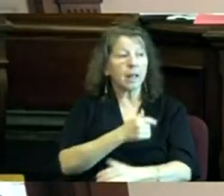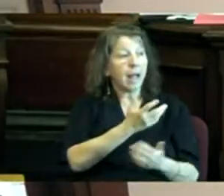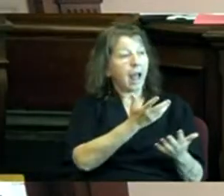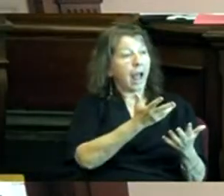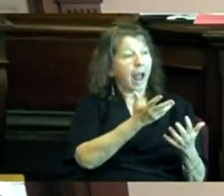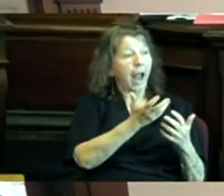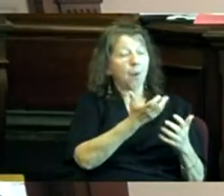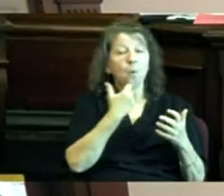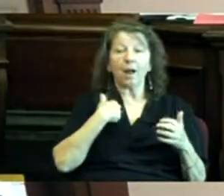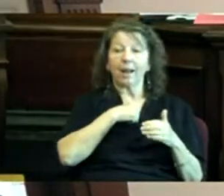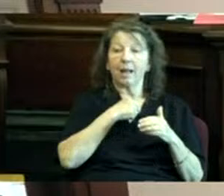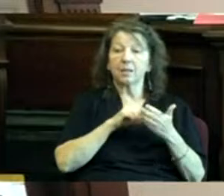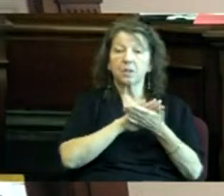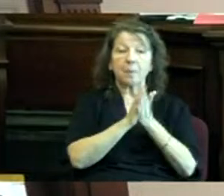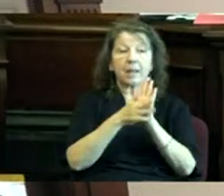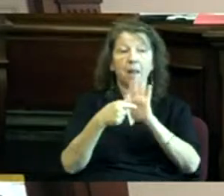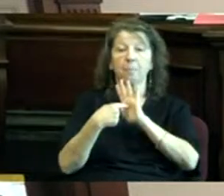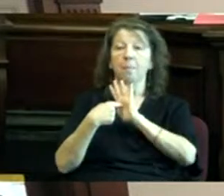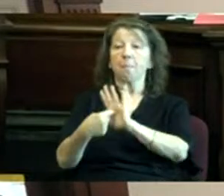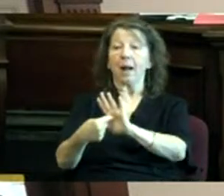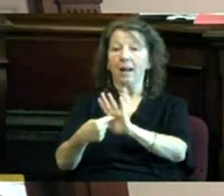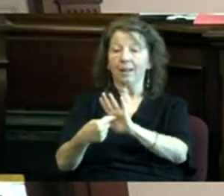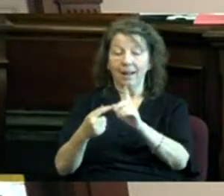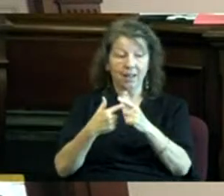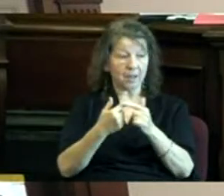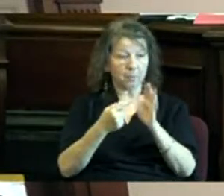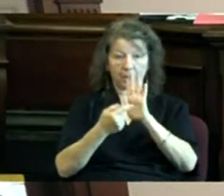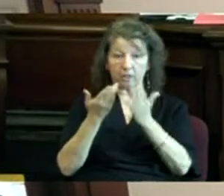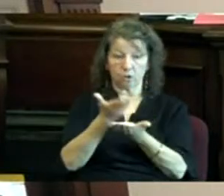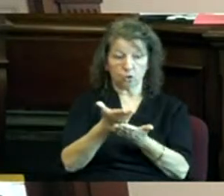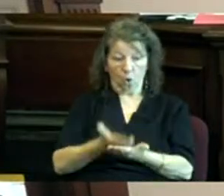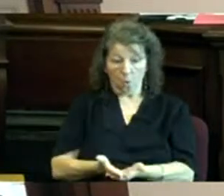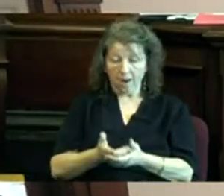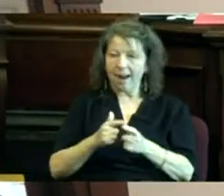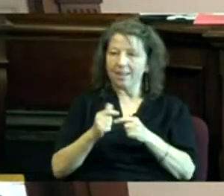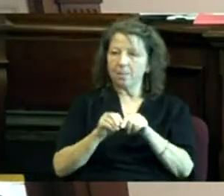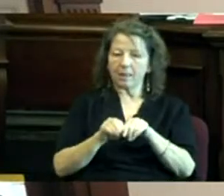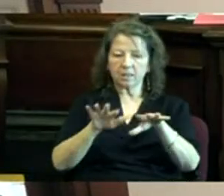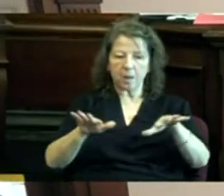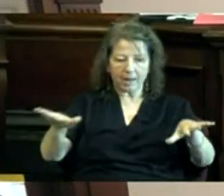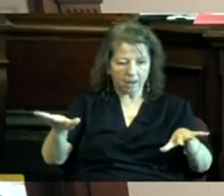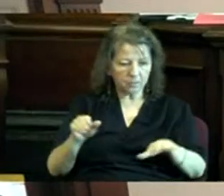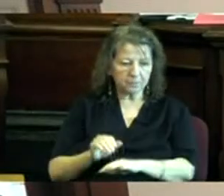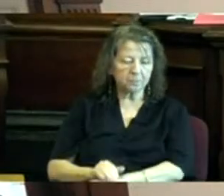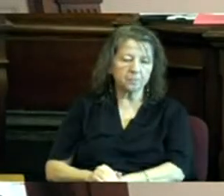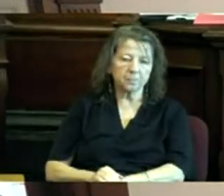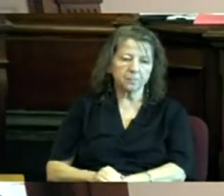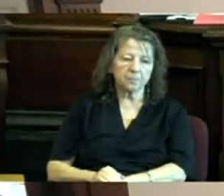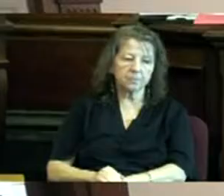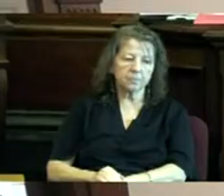working to make happen. I want this to be able to be a pilot